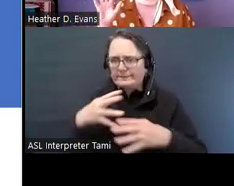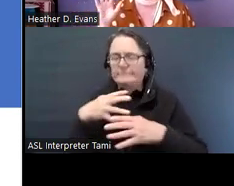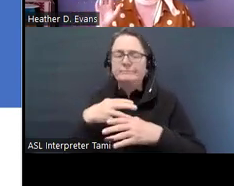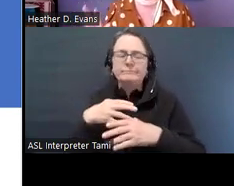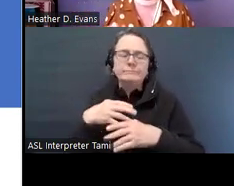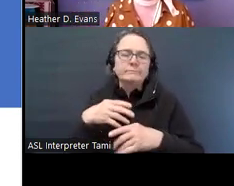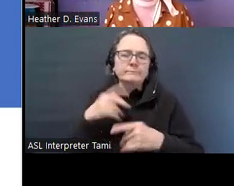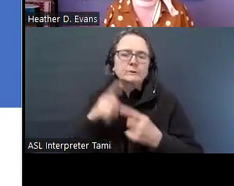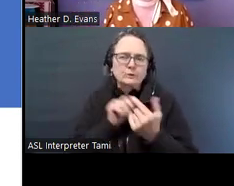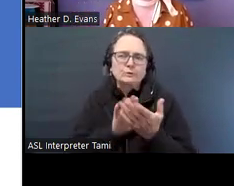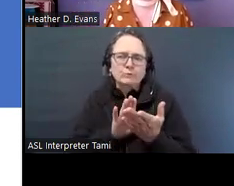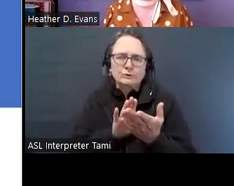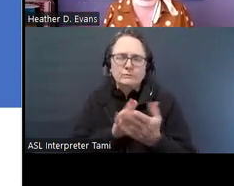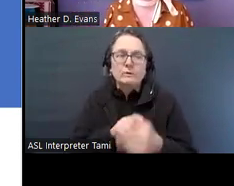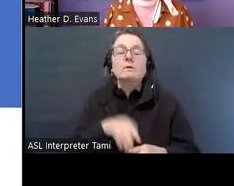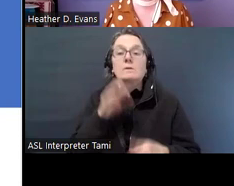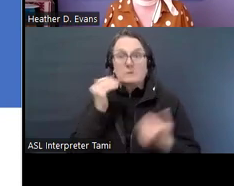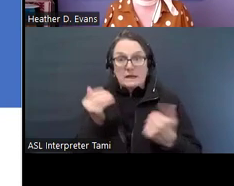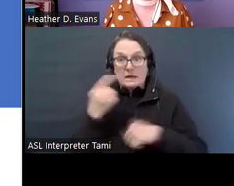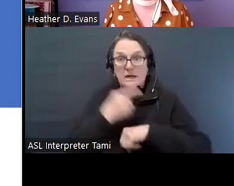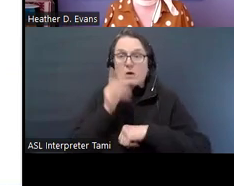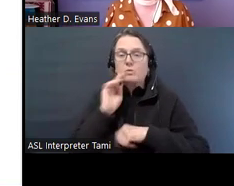for making your healthcare spaces more inclusive.